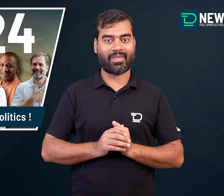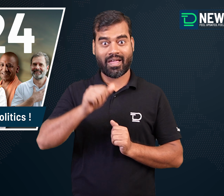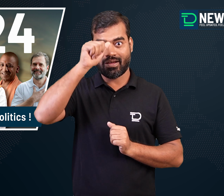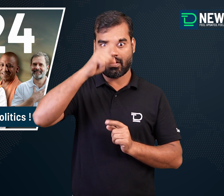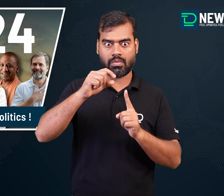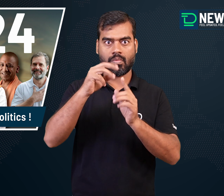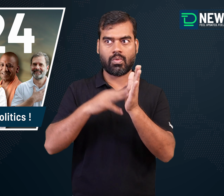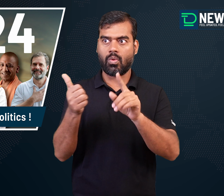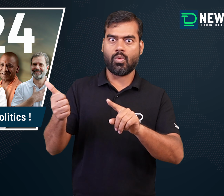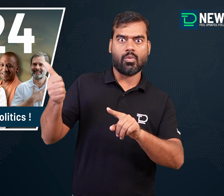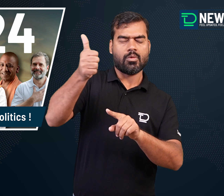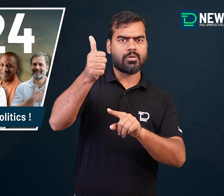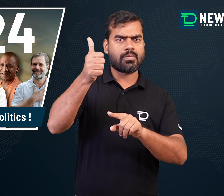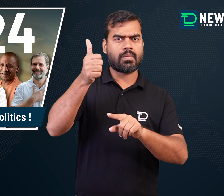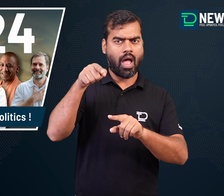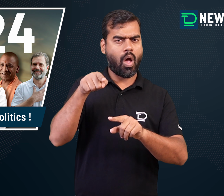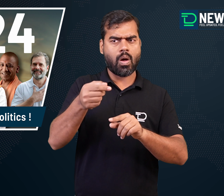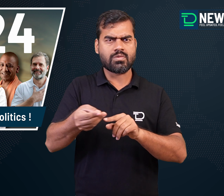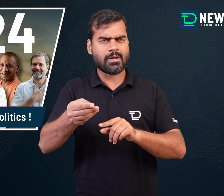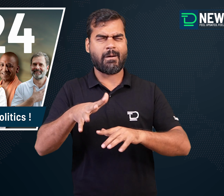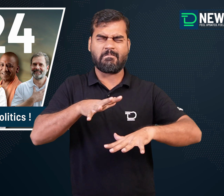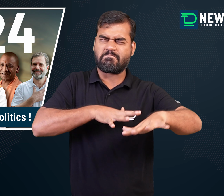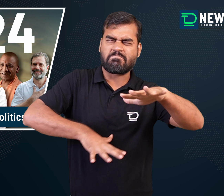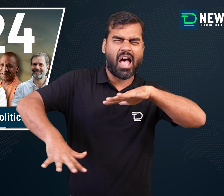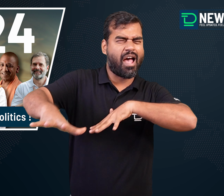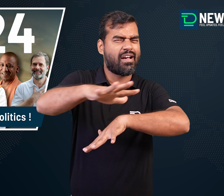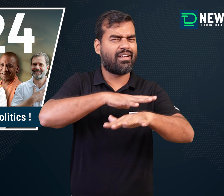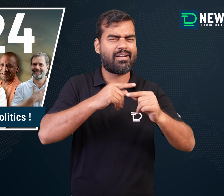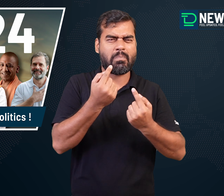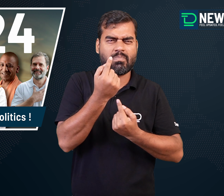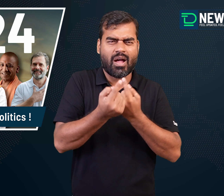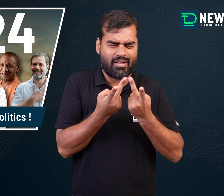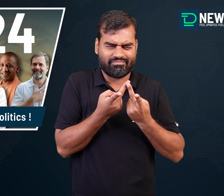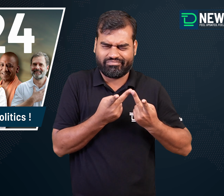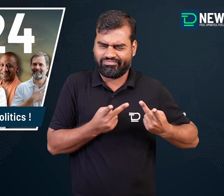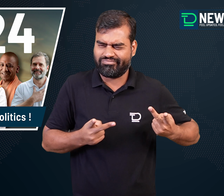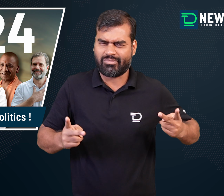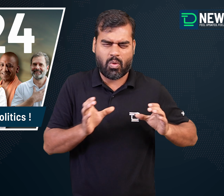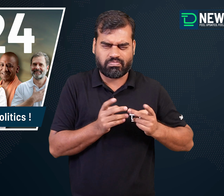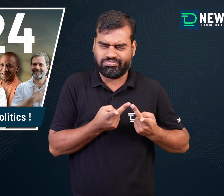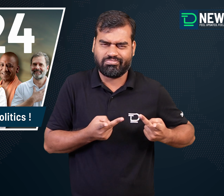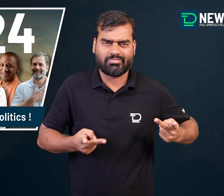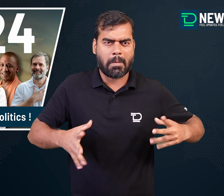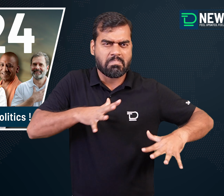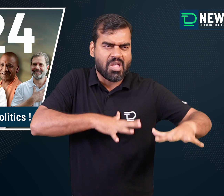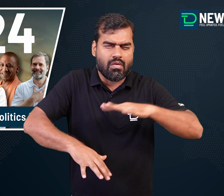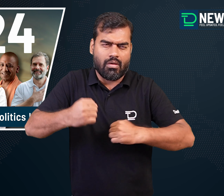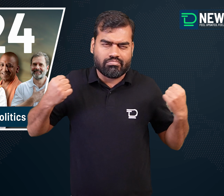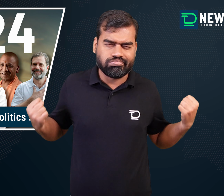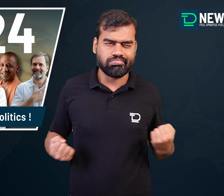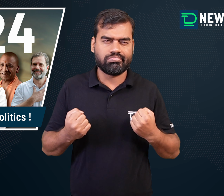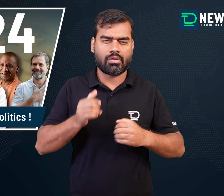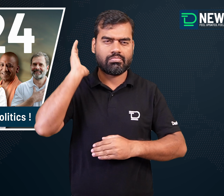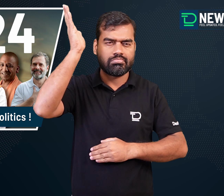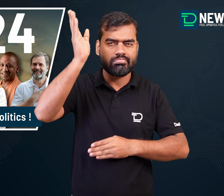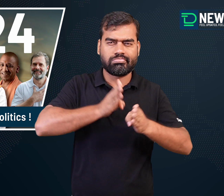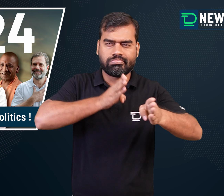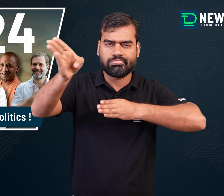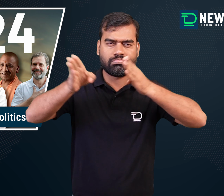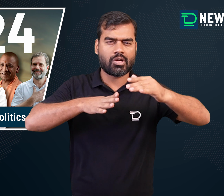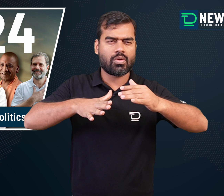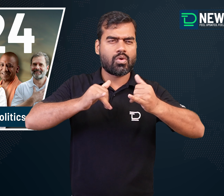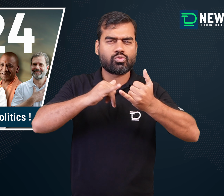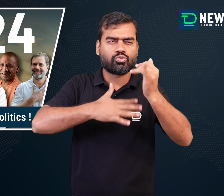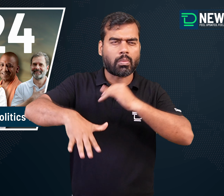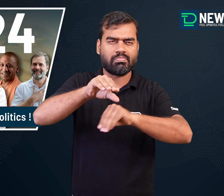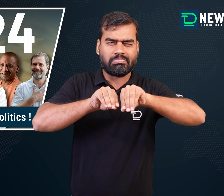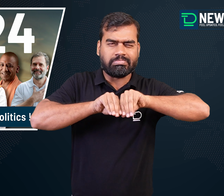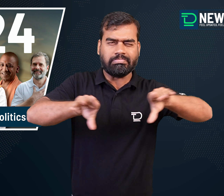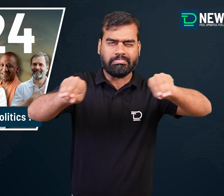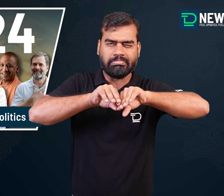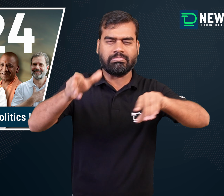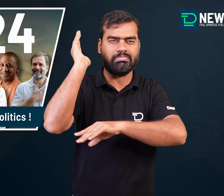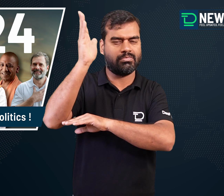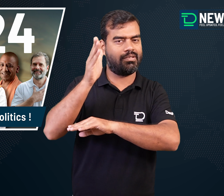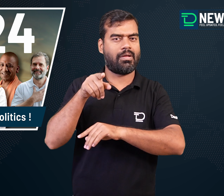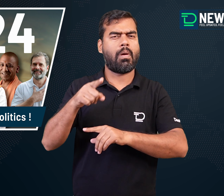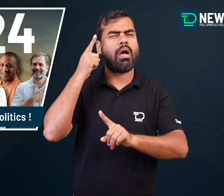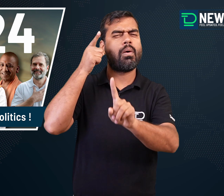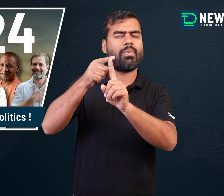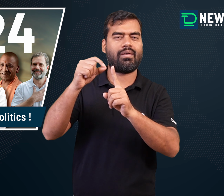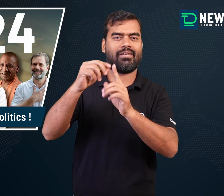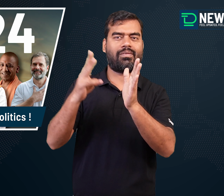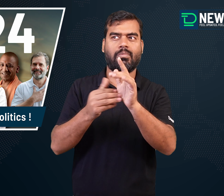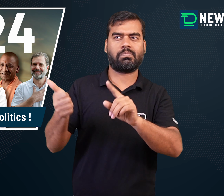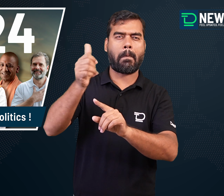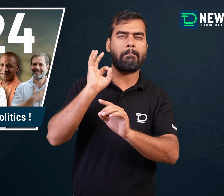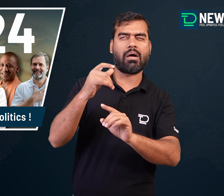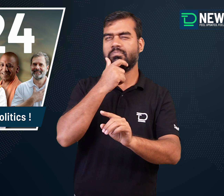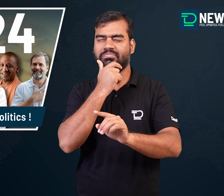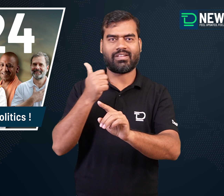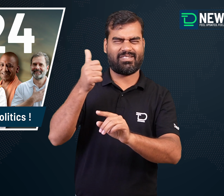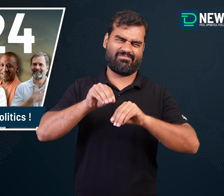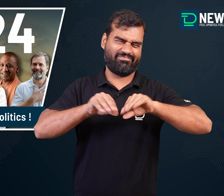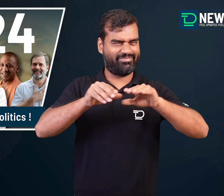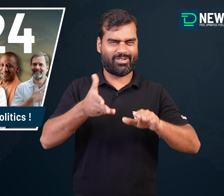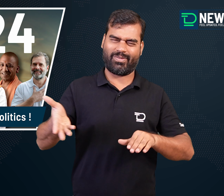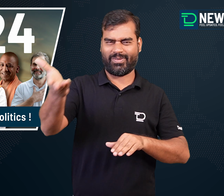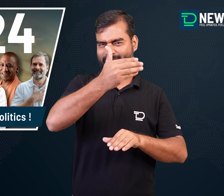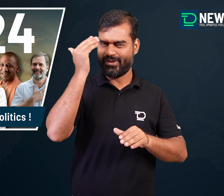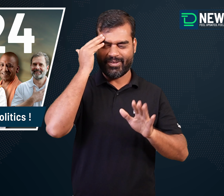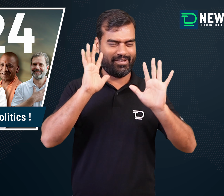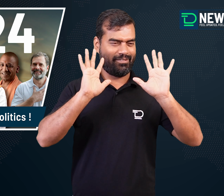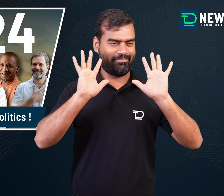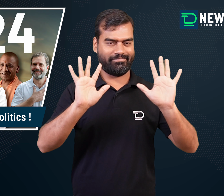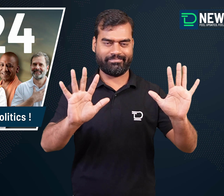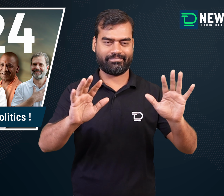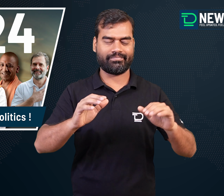For this, all the political parties have started working hard.